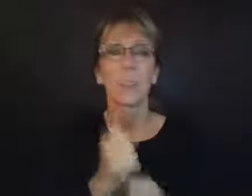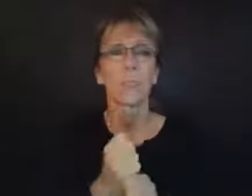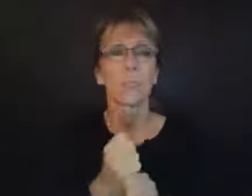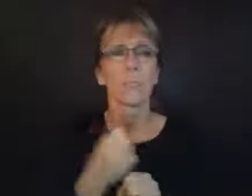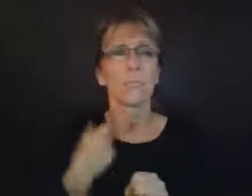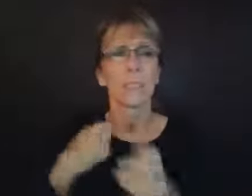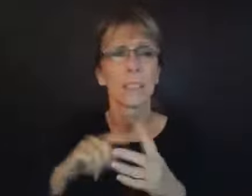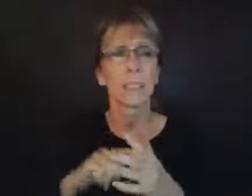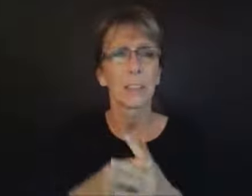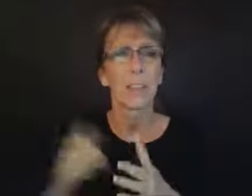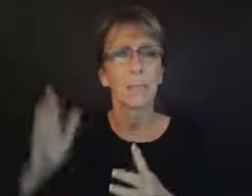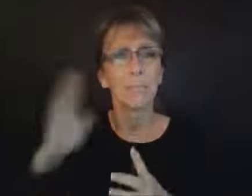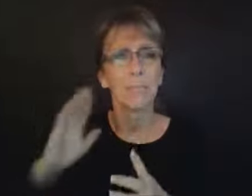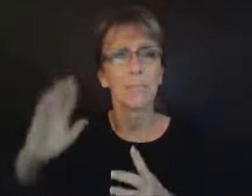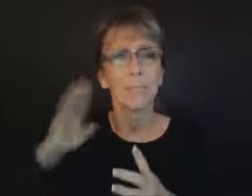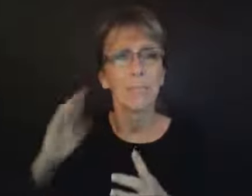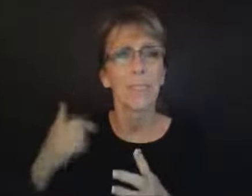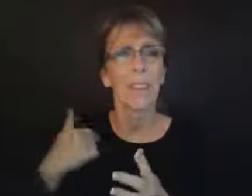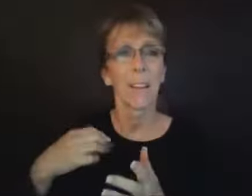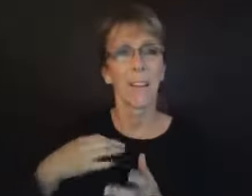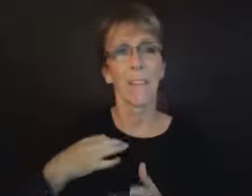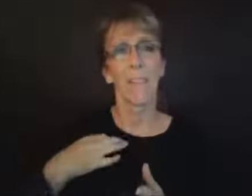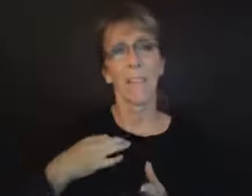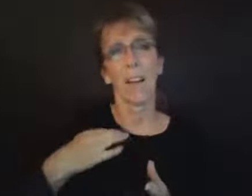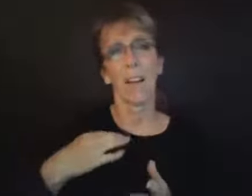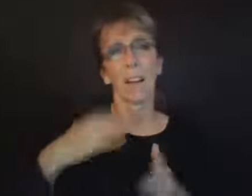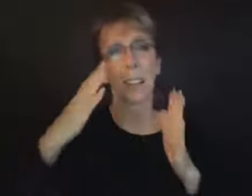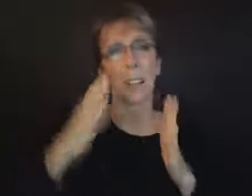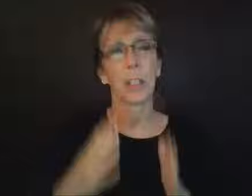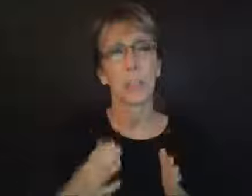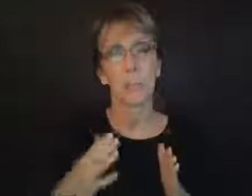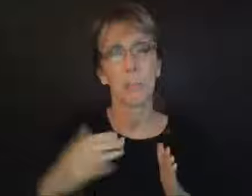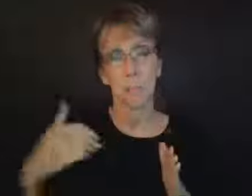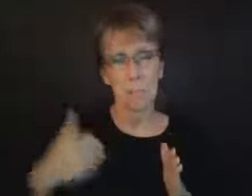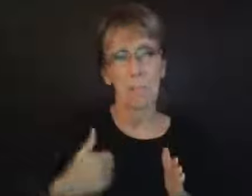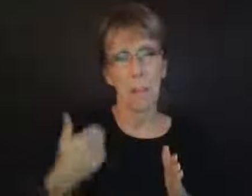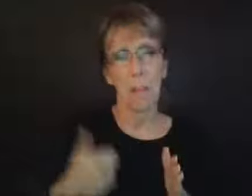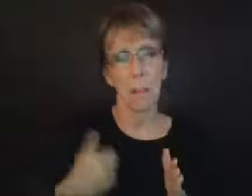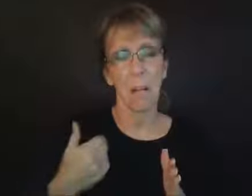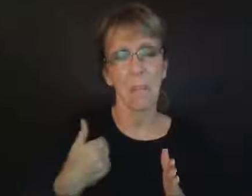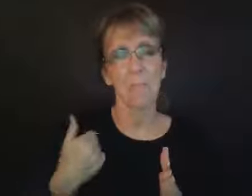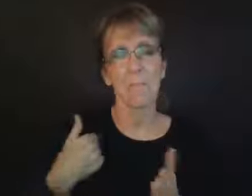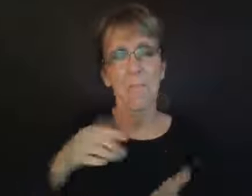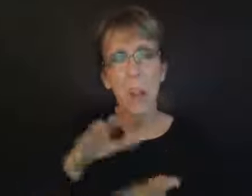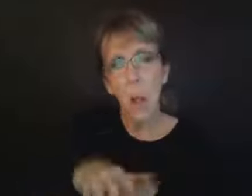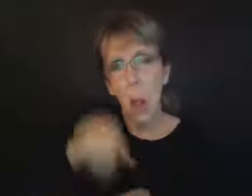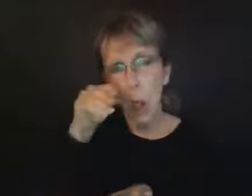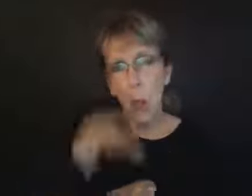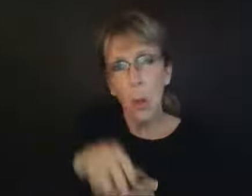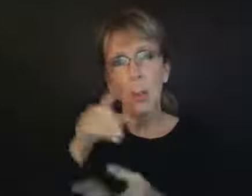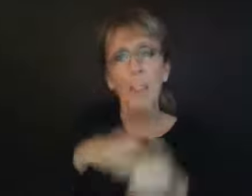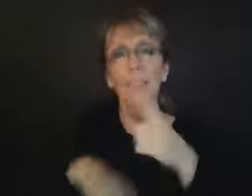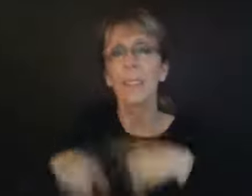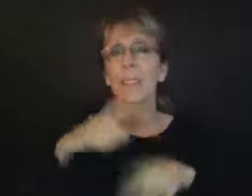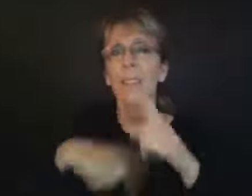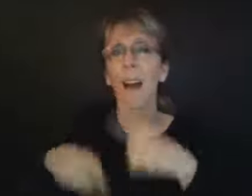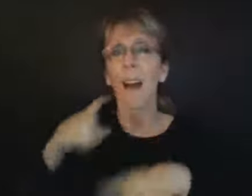I started as a young volunteer learning sign.